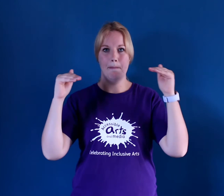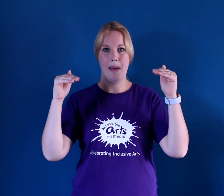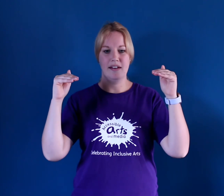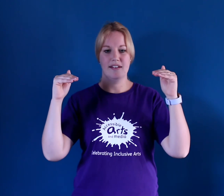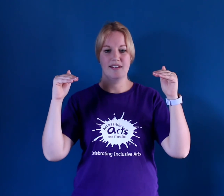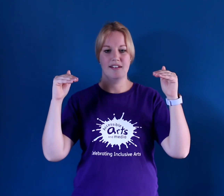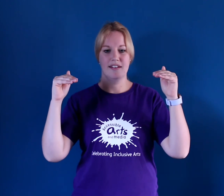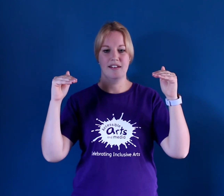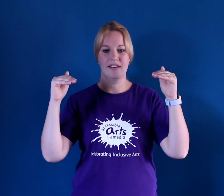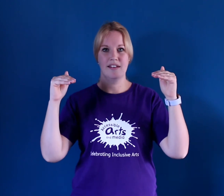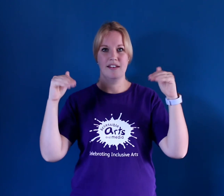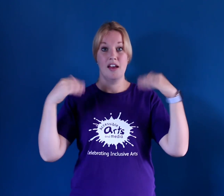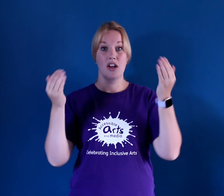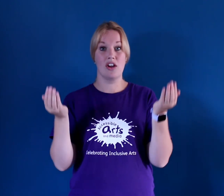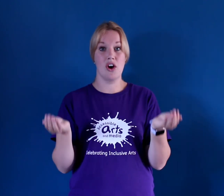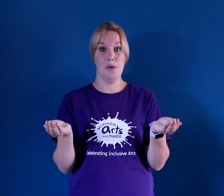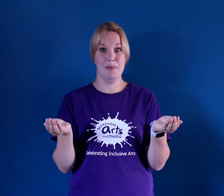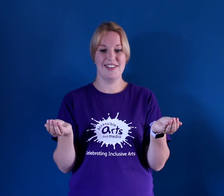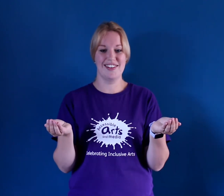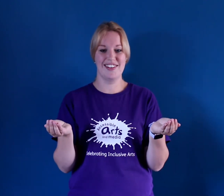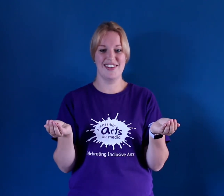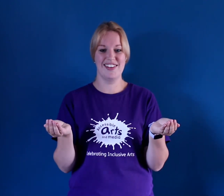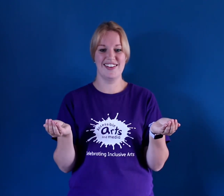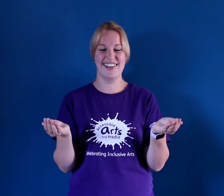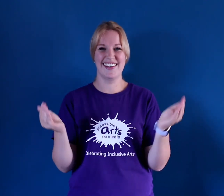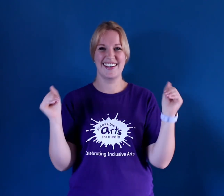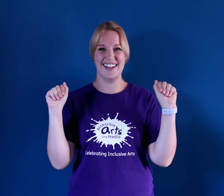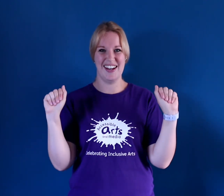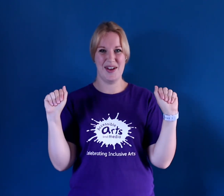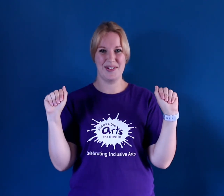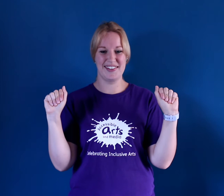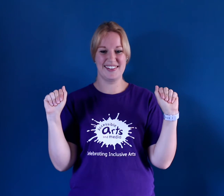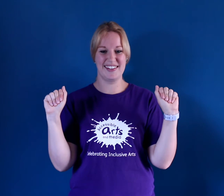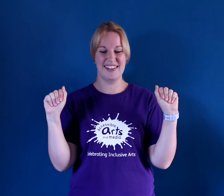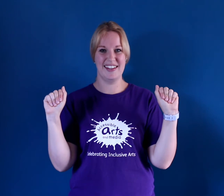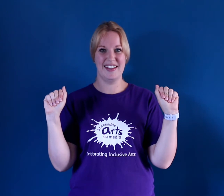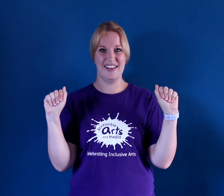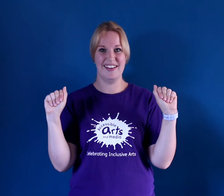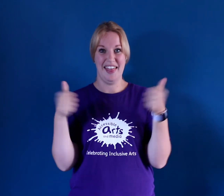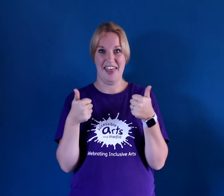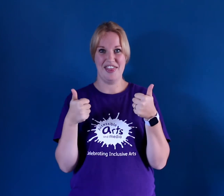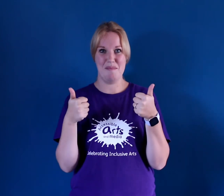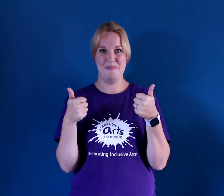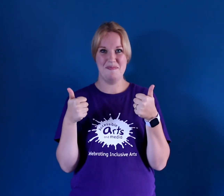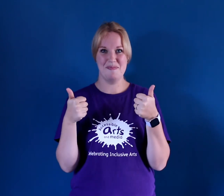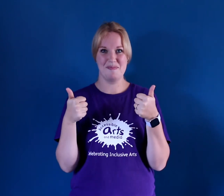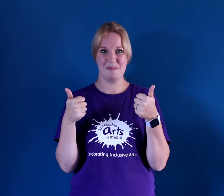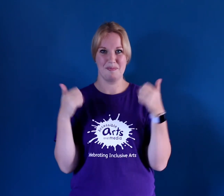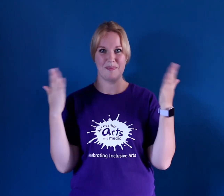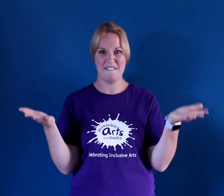Bent, cupped, closed, thumb.